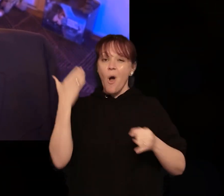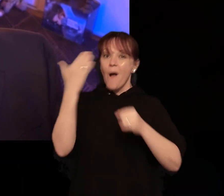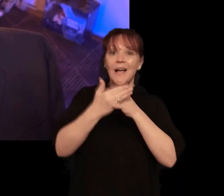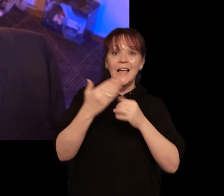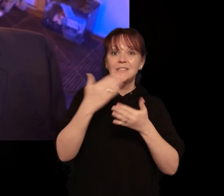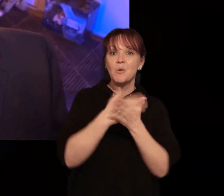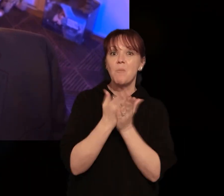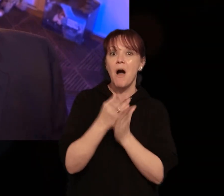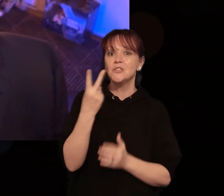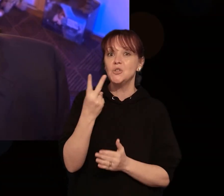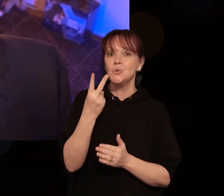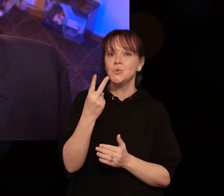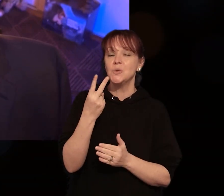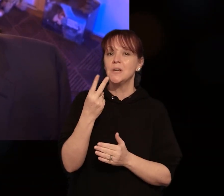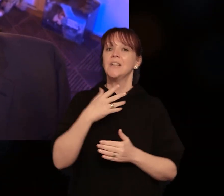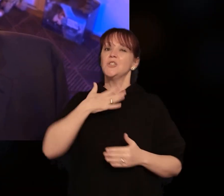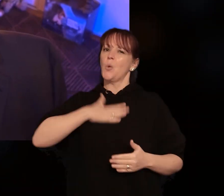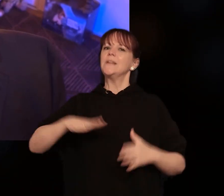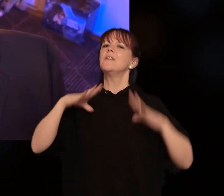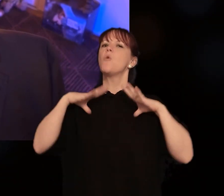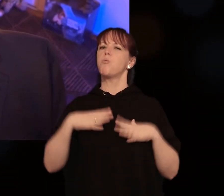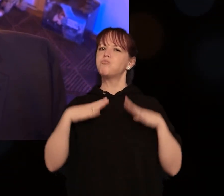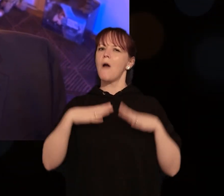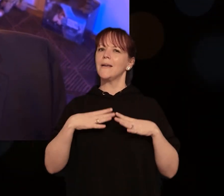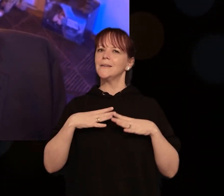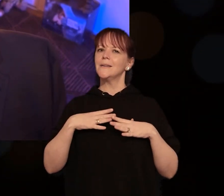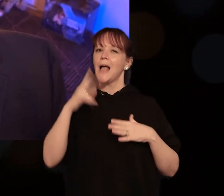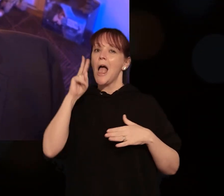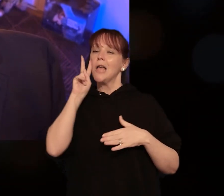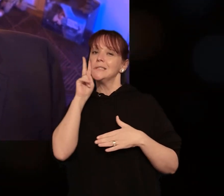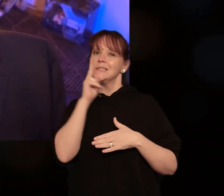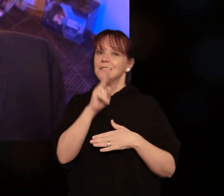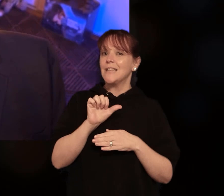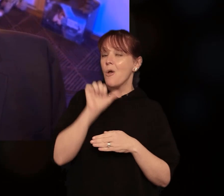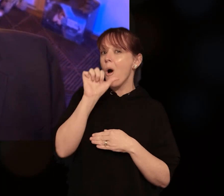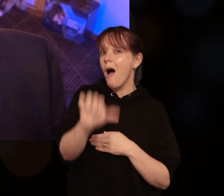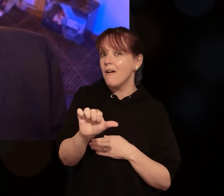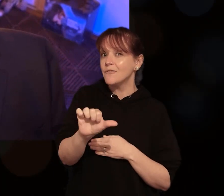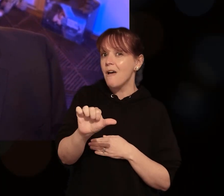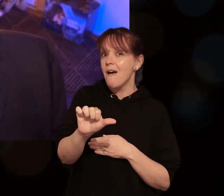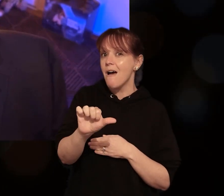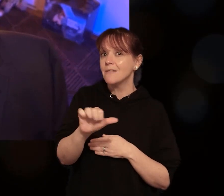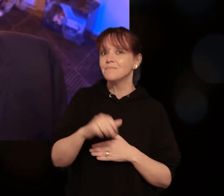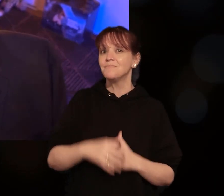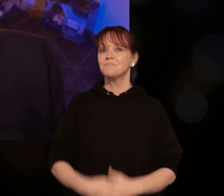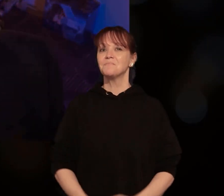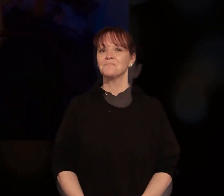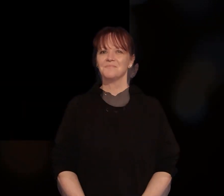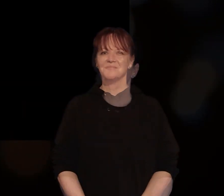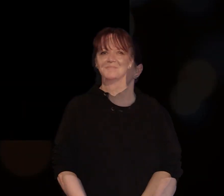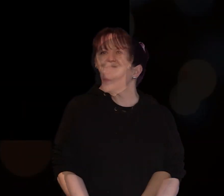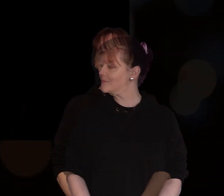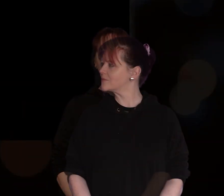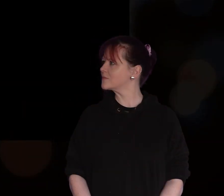so it's time for our second break. See you afterwards for the final set of winners, woo! LAUGHS UPBEAT MUSIC